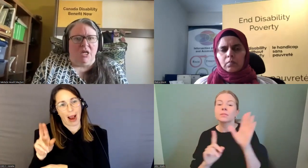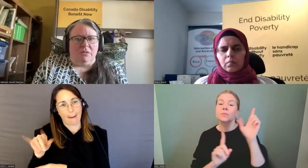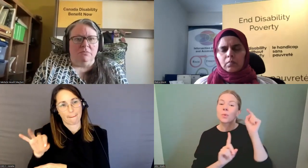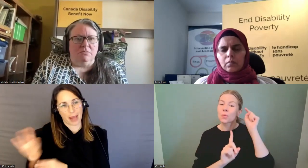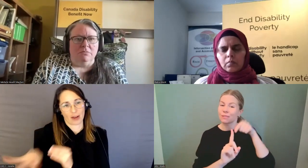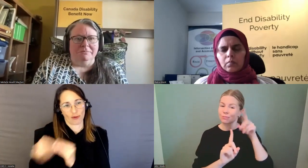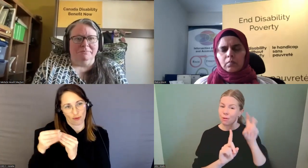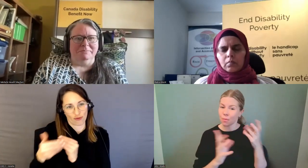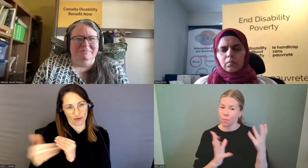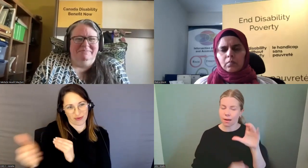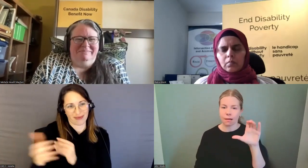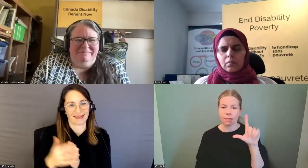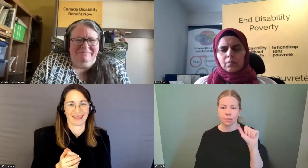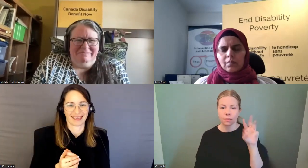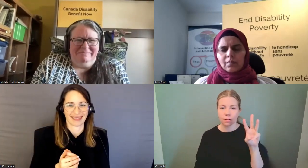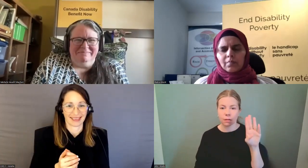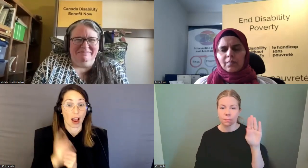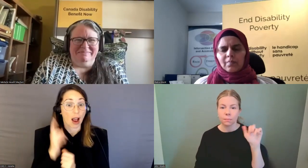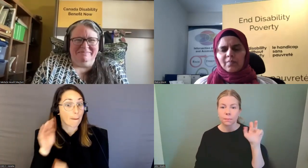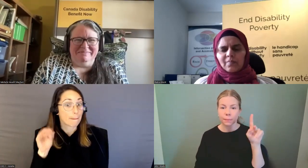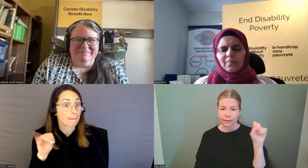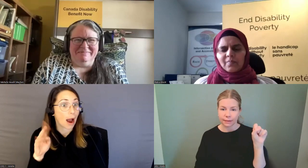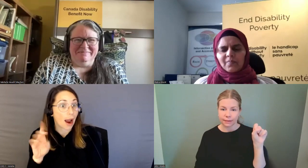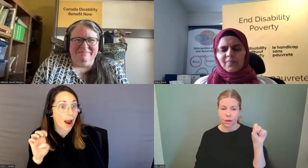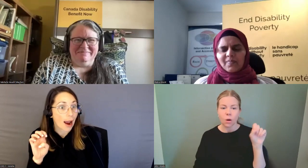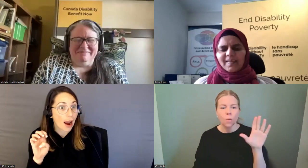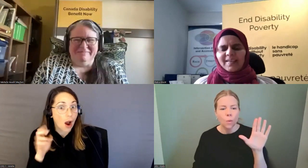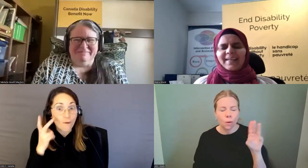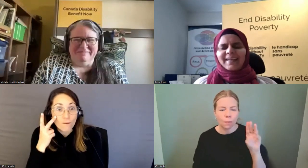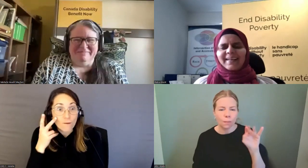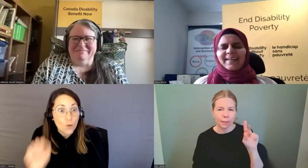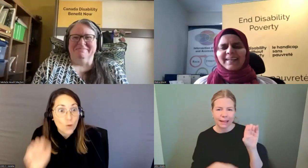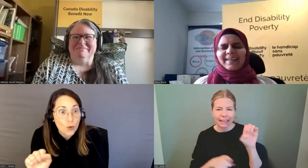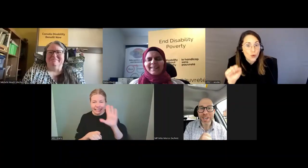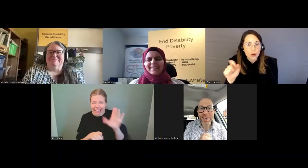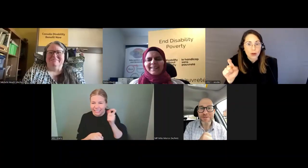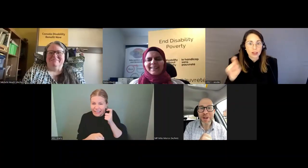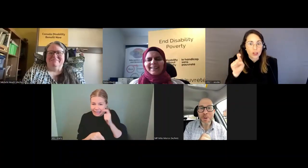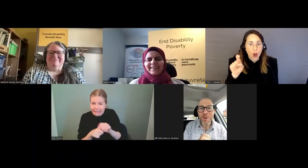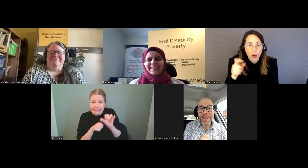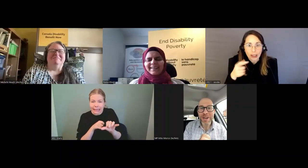Mike: I STUCK AROUND BECAUSE I SAW THE QUESTIONS AND I COULDN'T LEAVE YOU WITHOUT